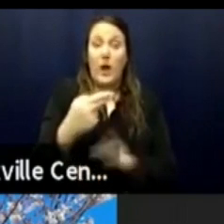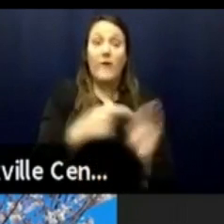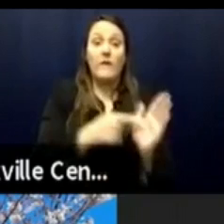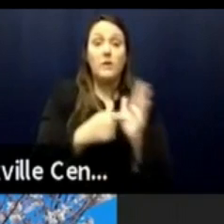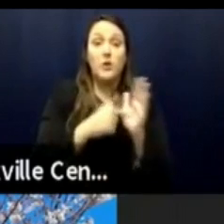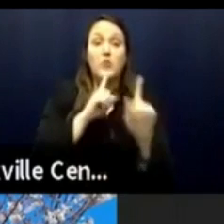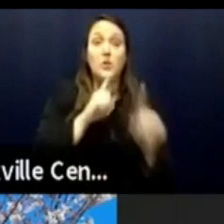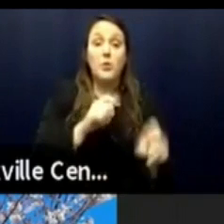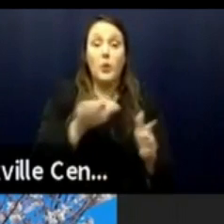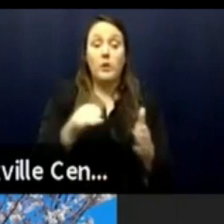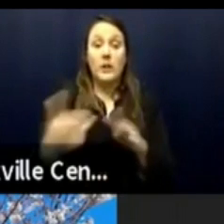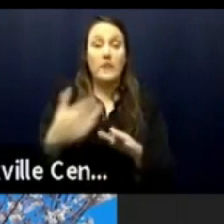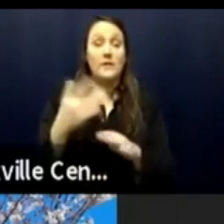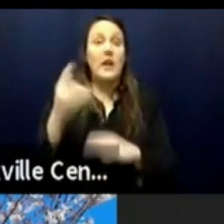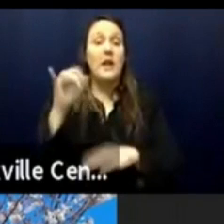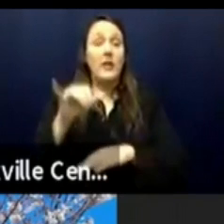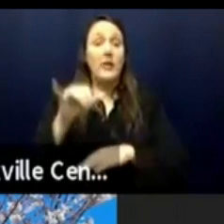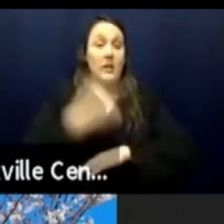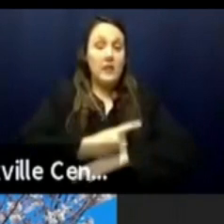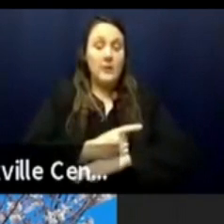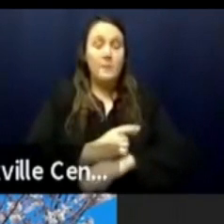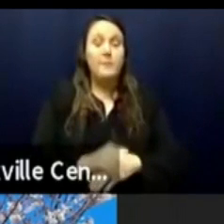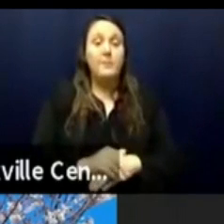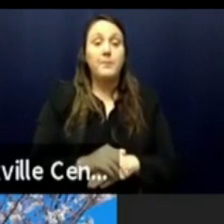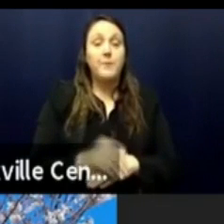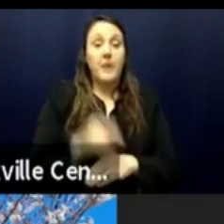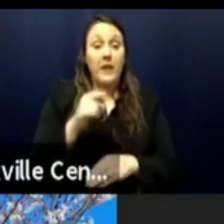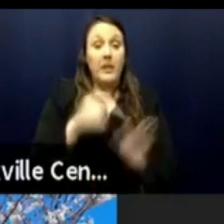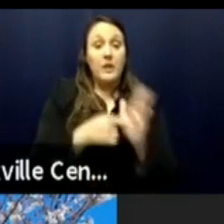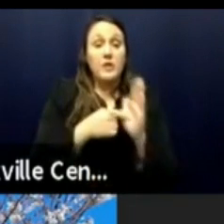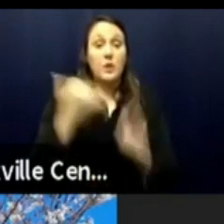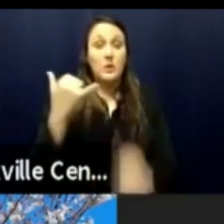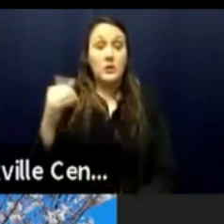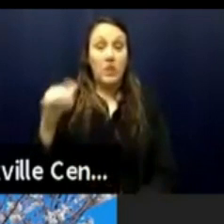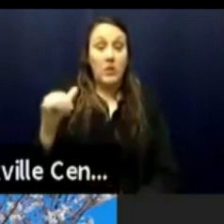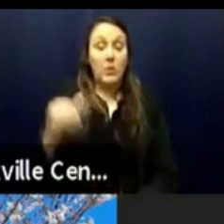DEPTH RELATED FOR IDENTIFIED POSITIVE OR PROBABLE CASES. THIS BENCHMARK SHOWS THE